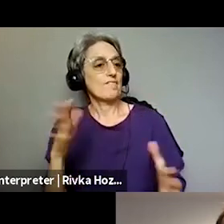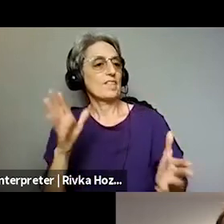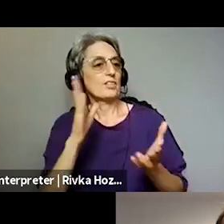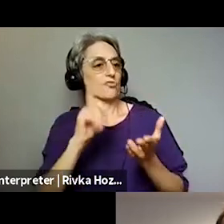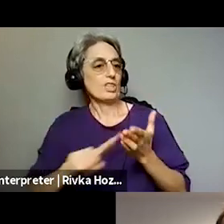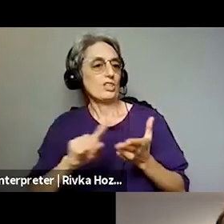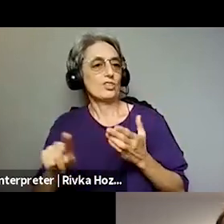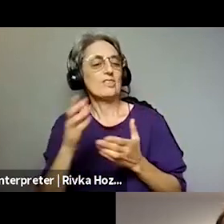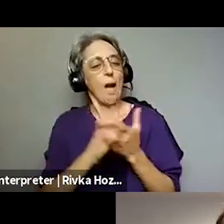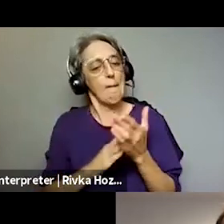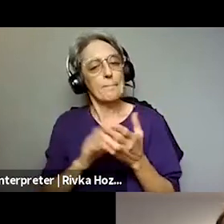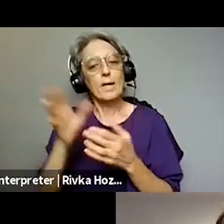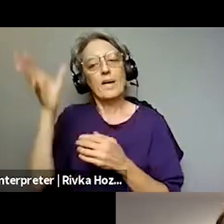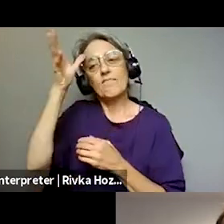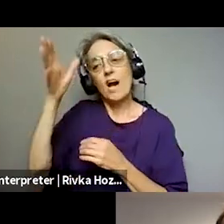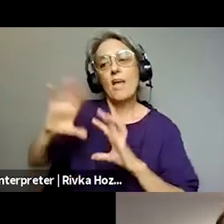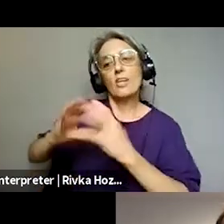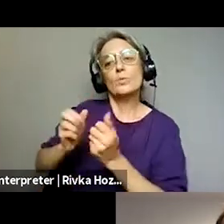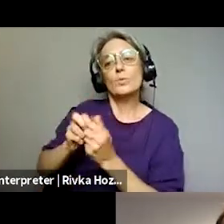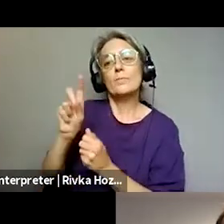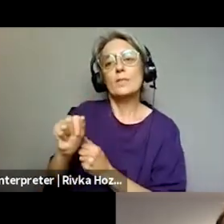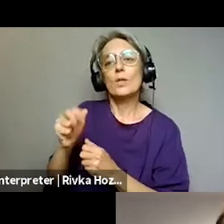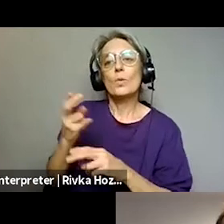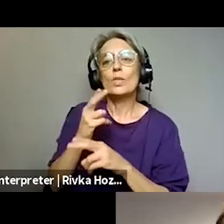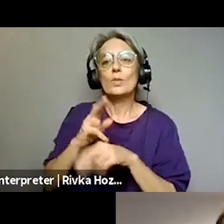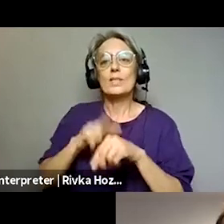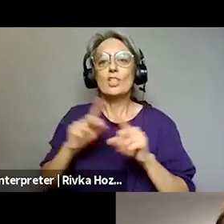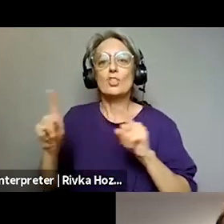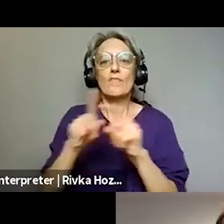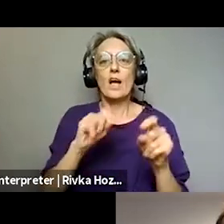with disabilities using the National Survey of Family Growth and what we’re finding is